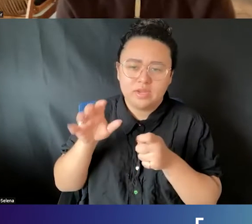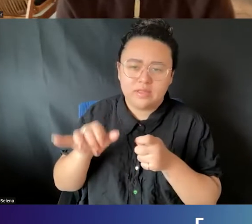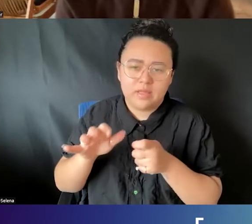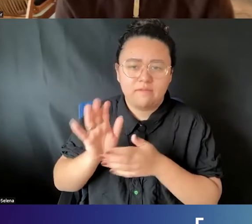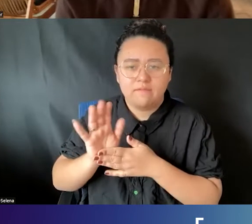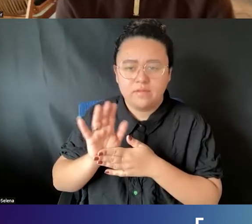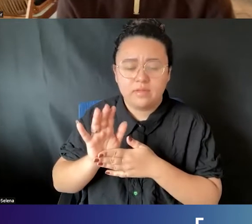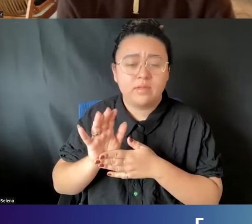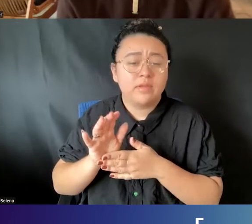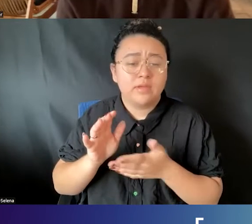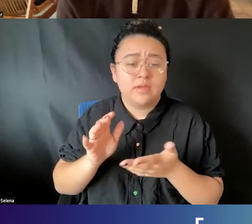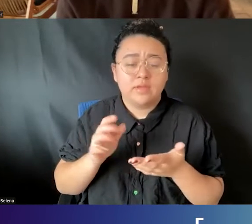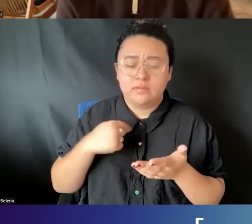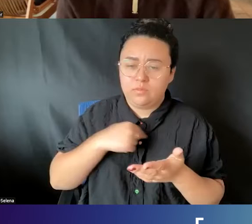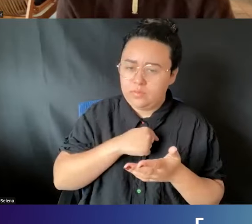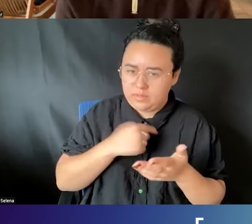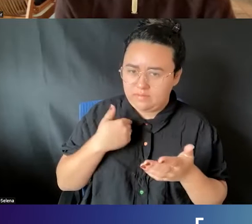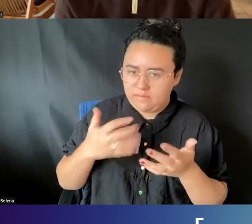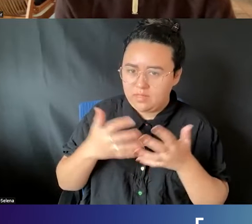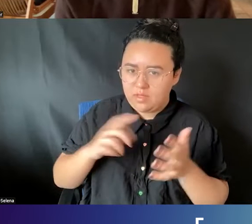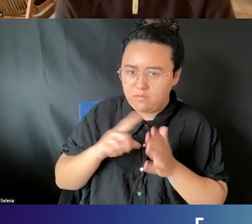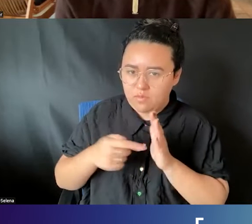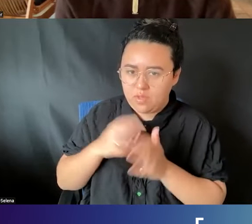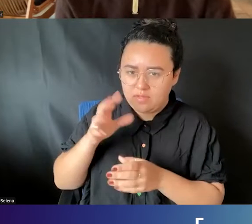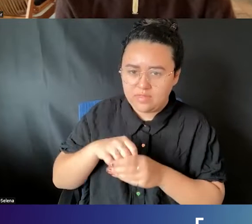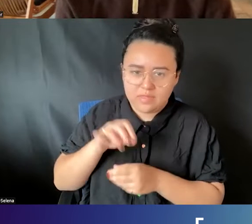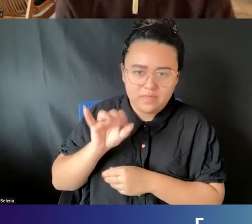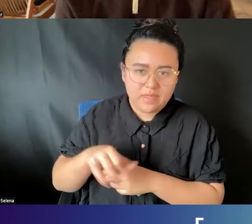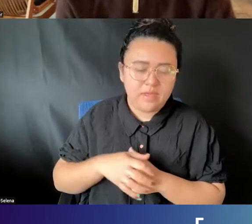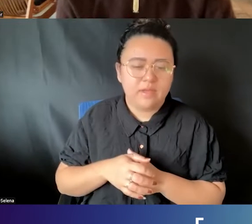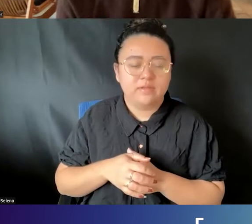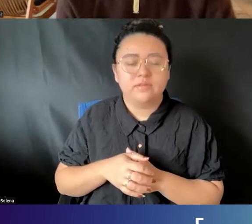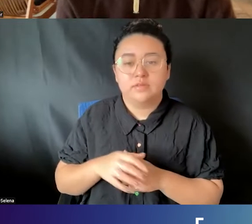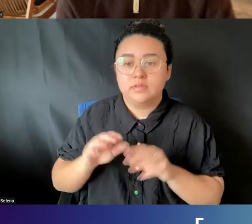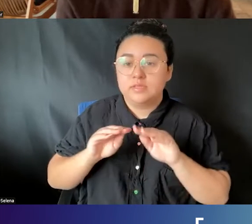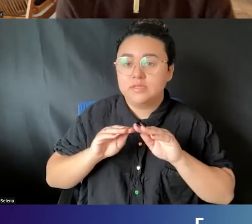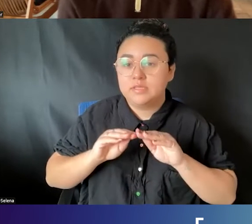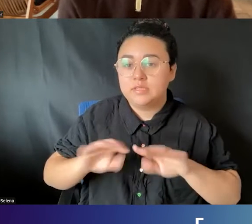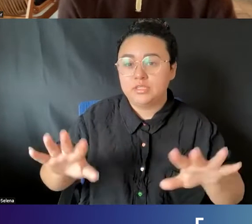the roll out of that and the the the distribution process for a short that's you know,